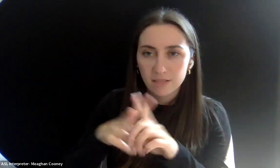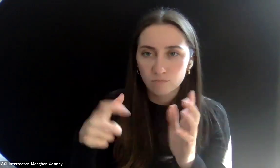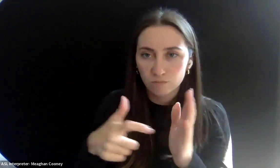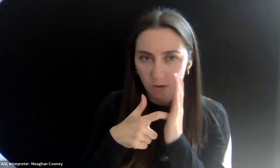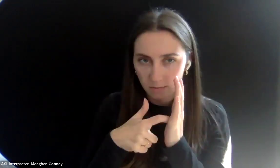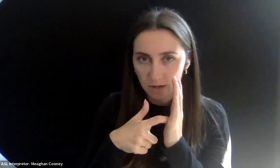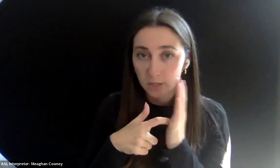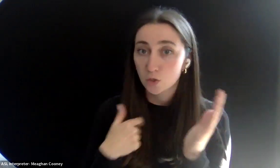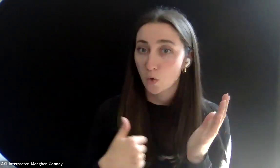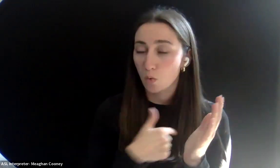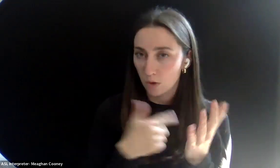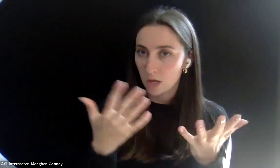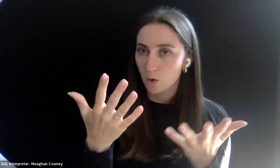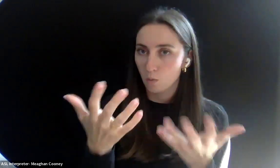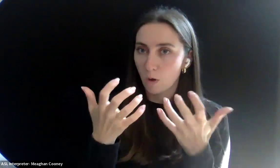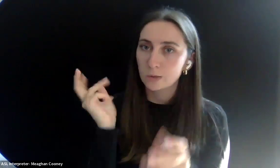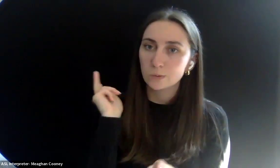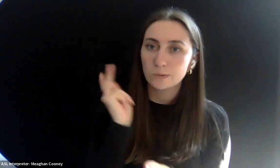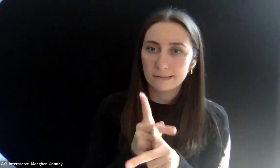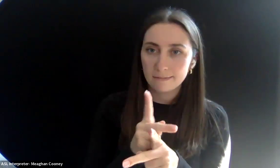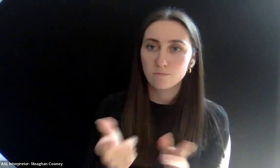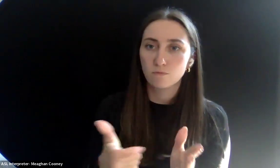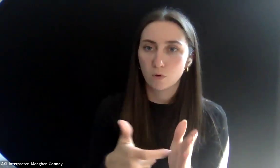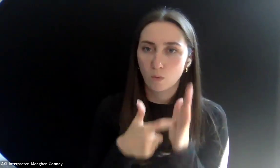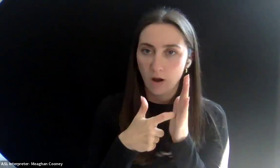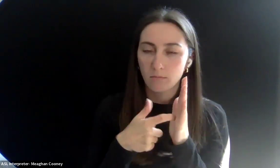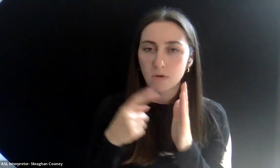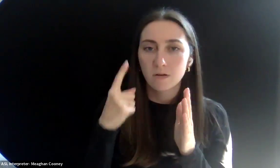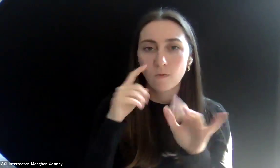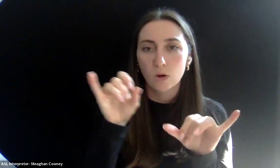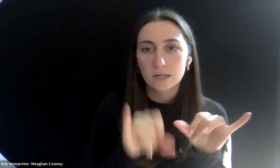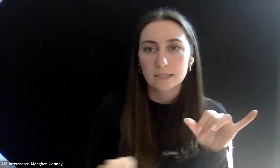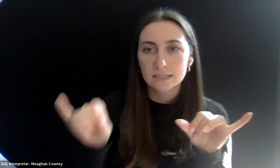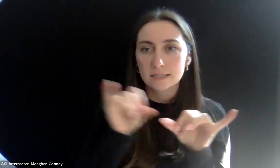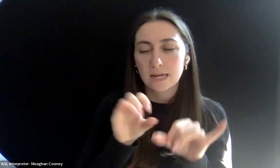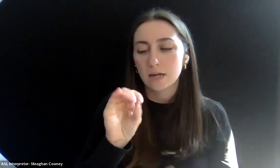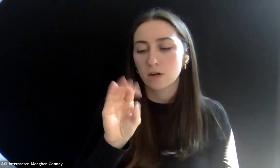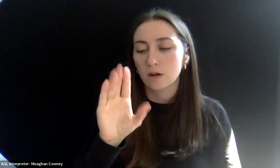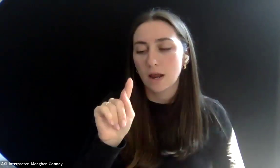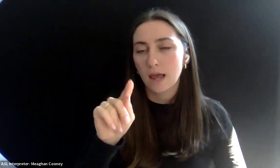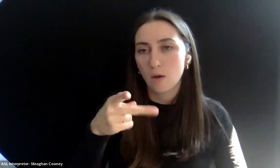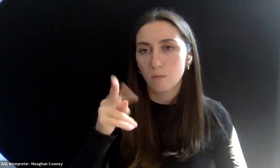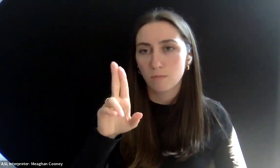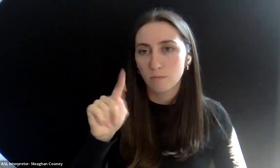proposing to continue to require the standard output report from the resilience design tool.